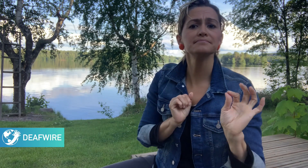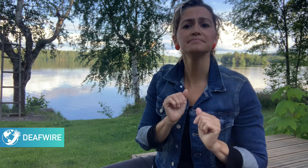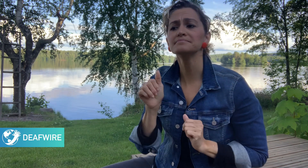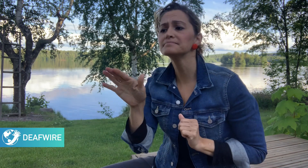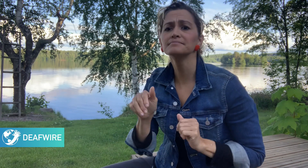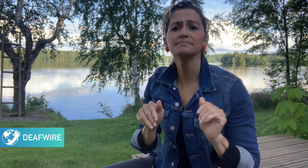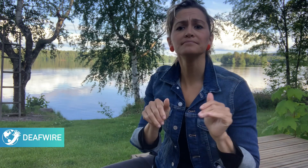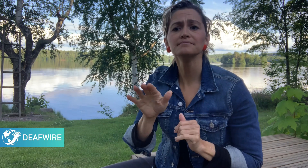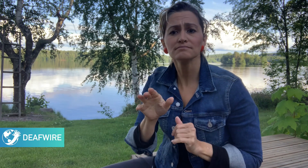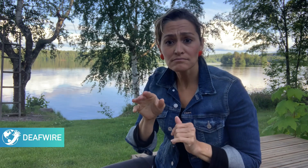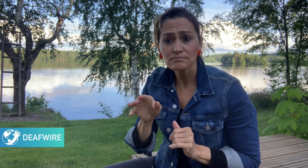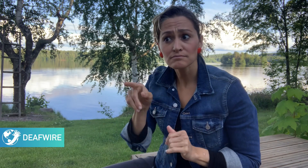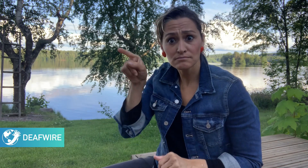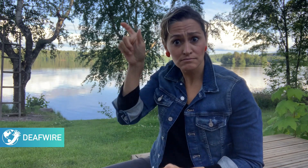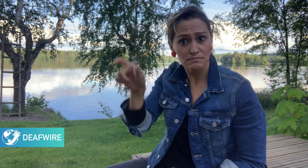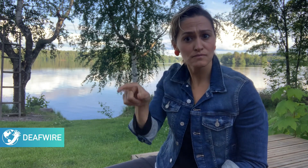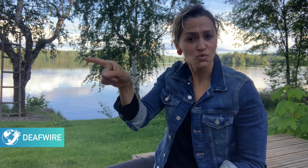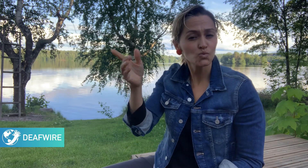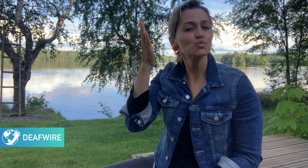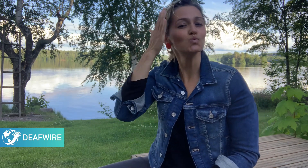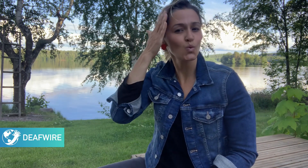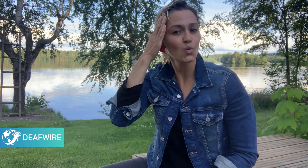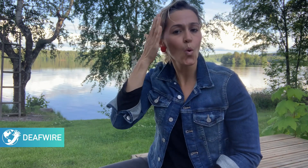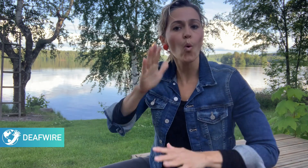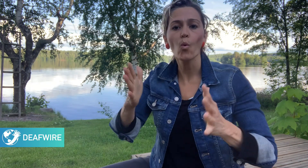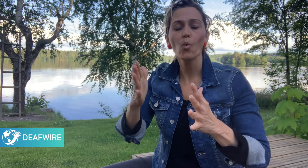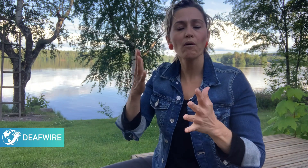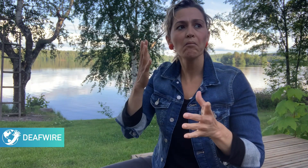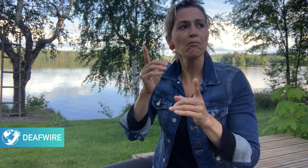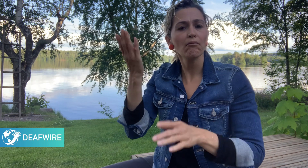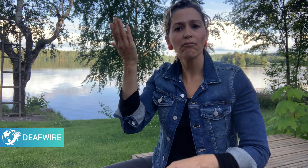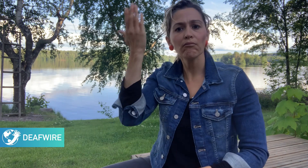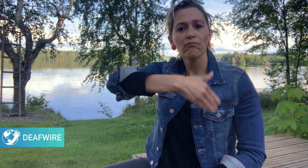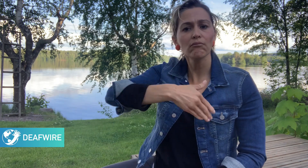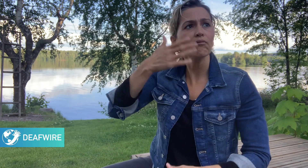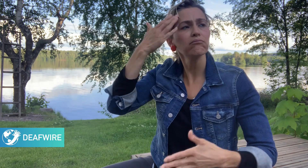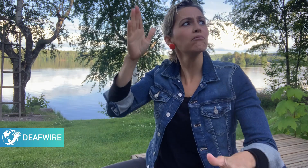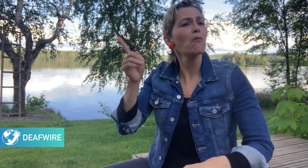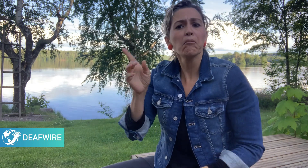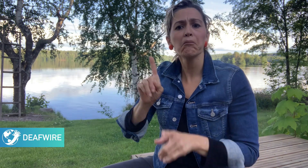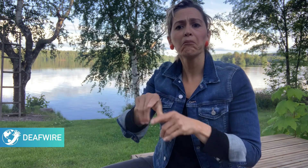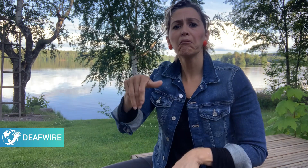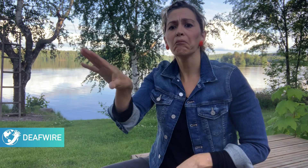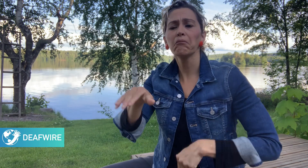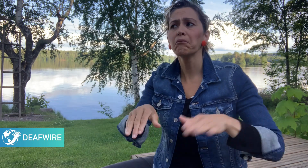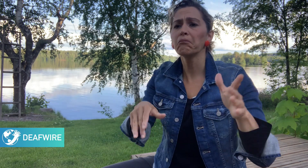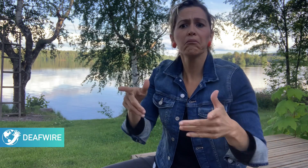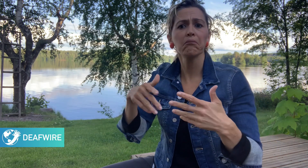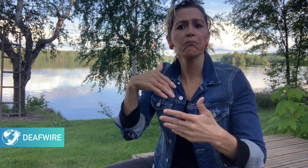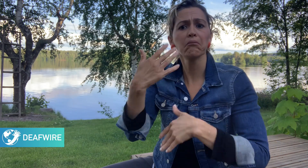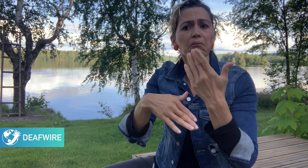they are knowingly or subconsciously not involving